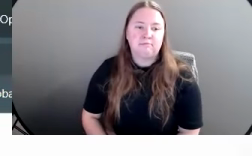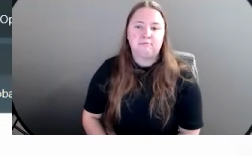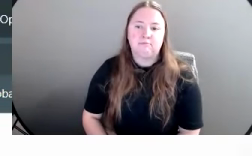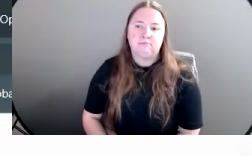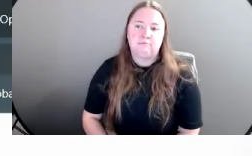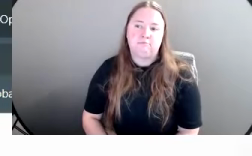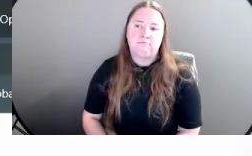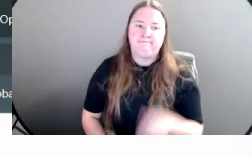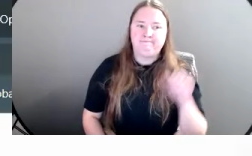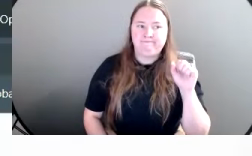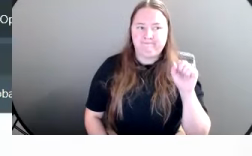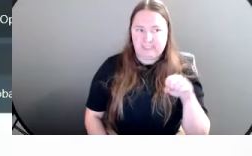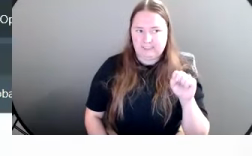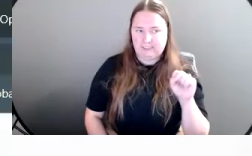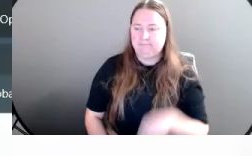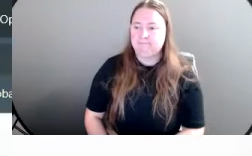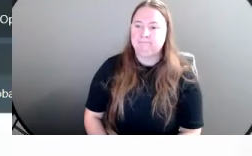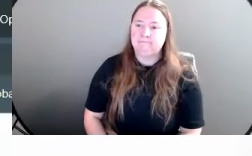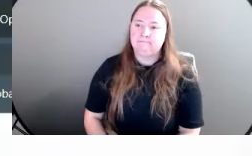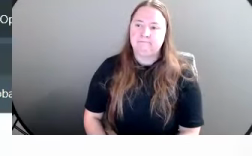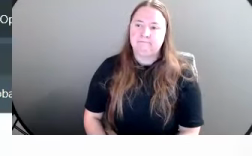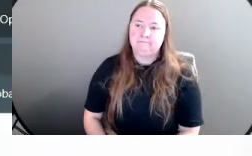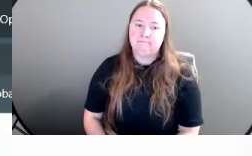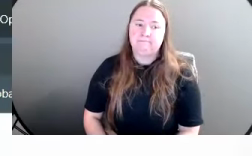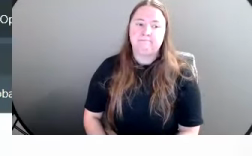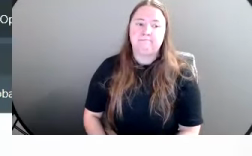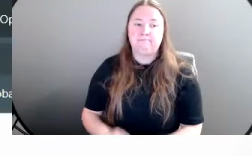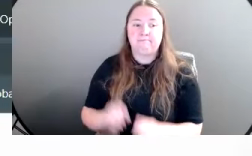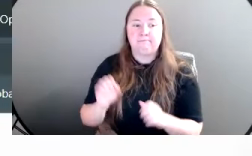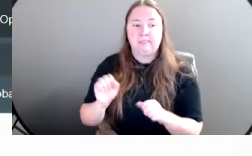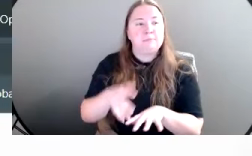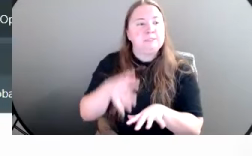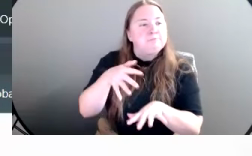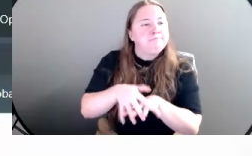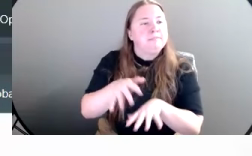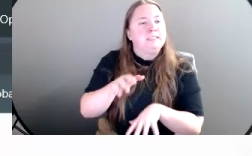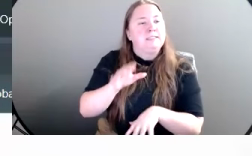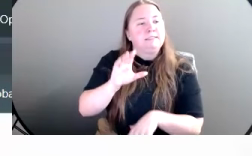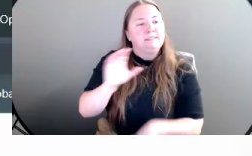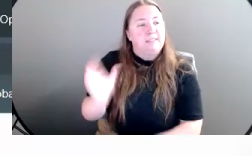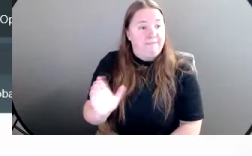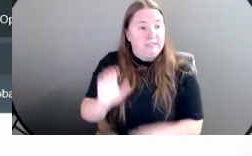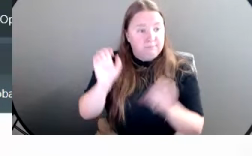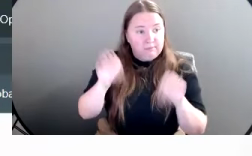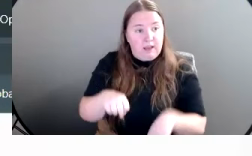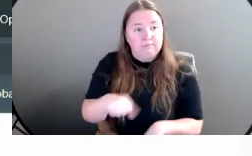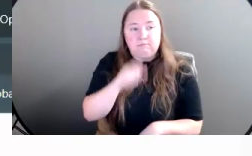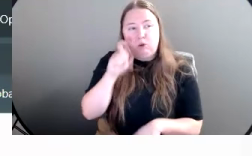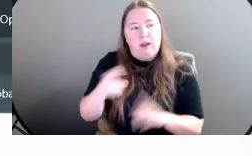Yes. Yeah. And these can all be embedded into Canvas. You do not have to link out.